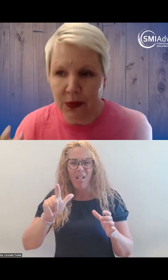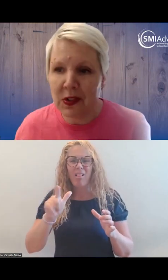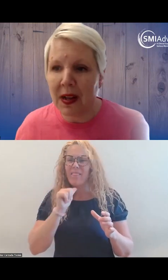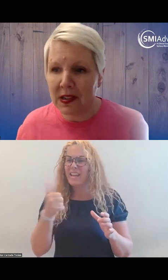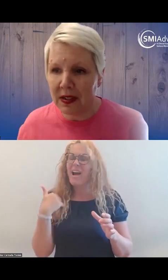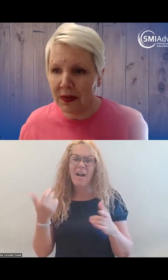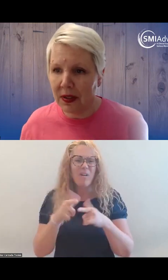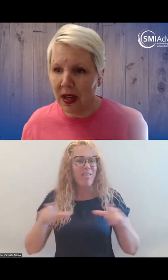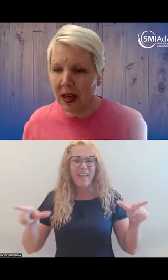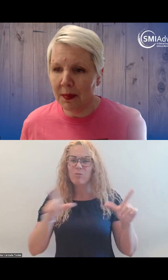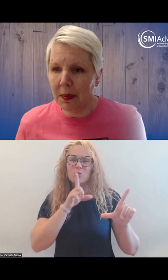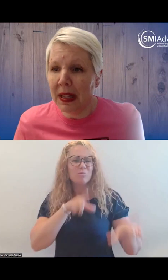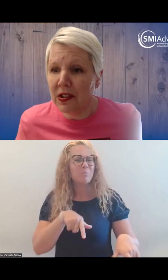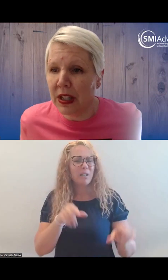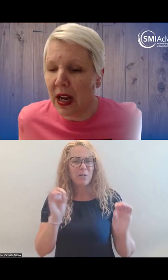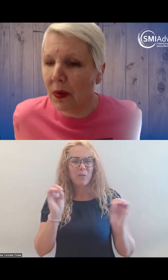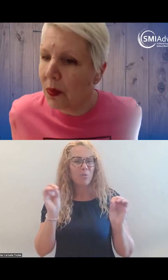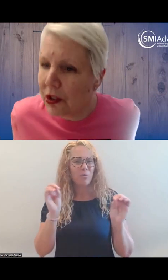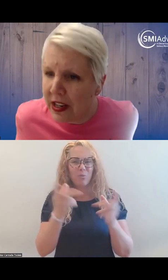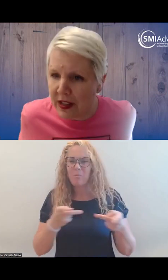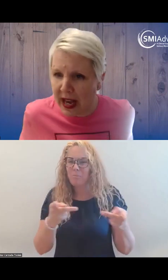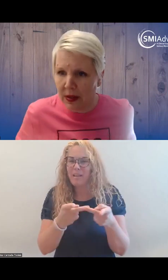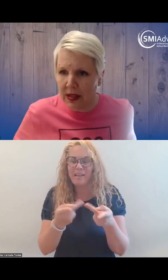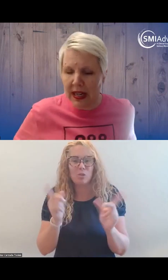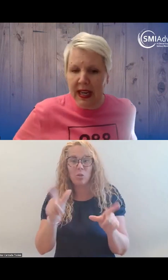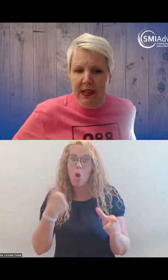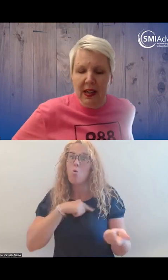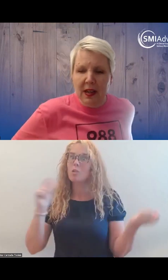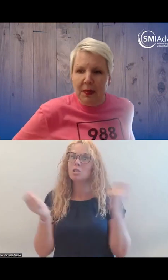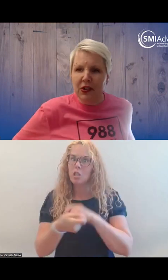RESPONSIVE PLACE TO GO. WE ARE CHANGING THAT WITH 988.